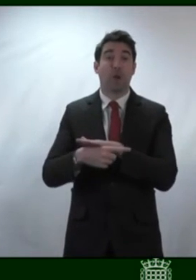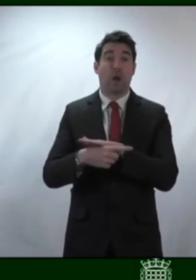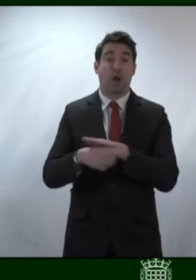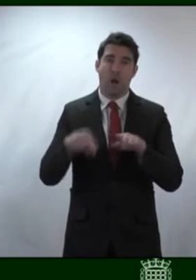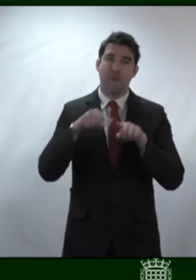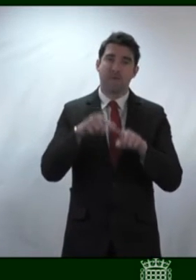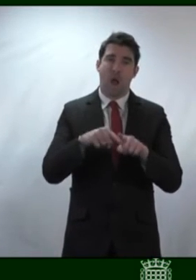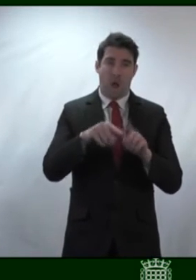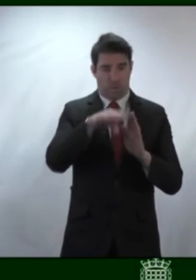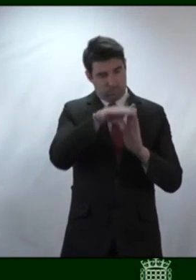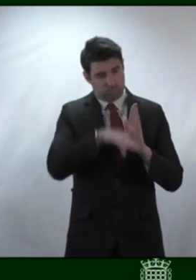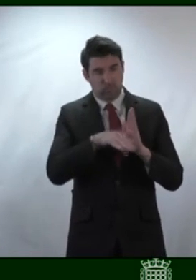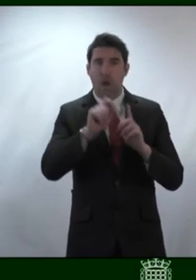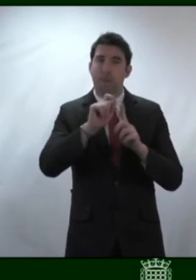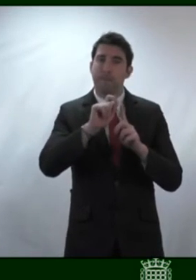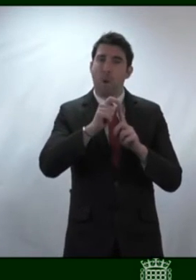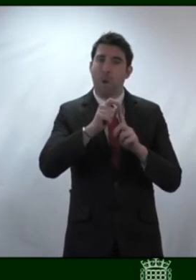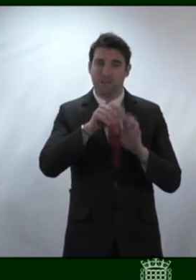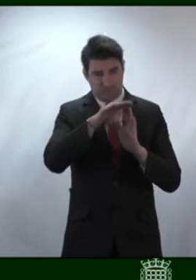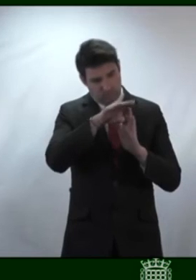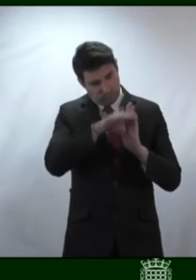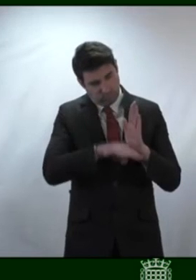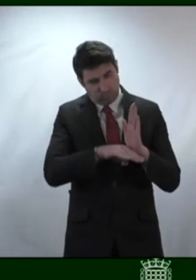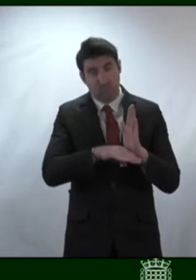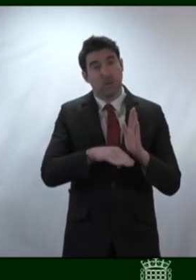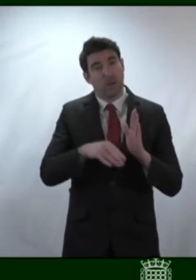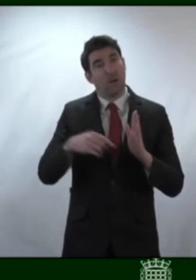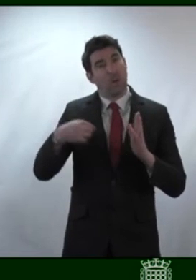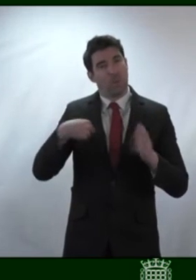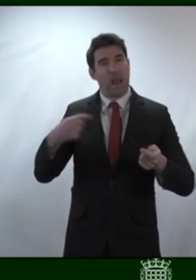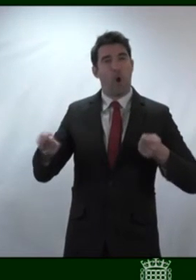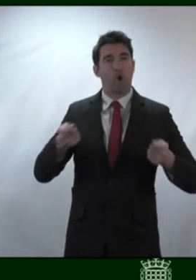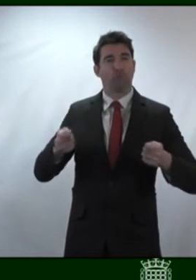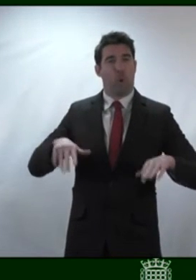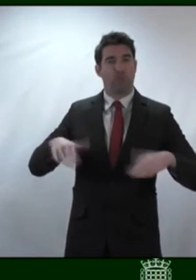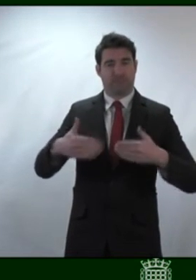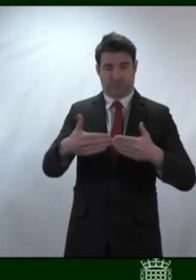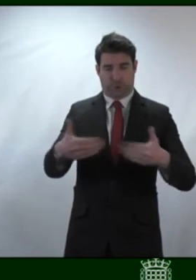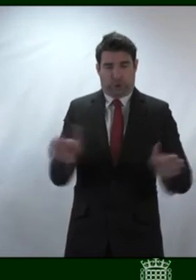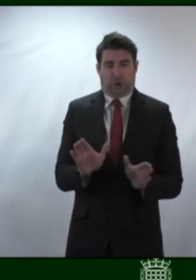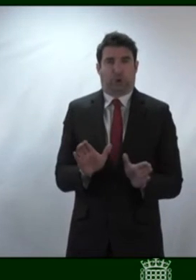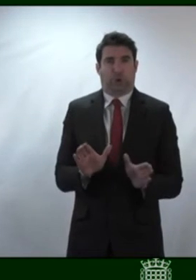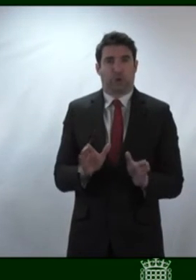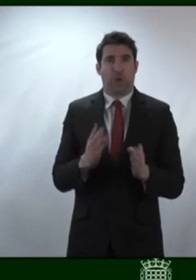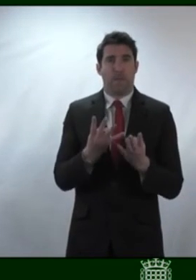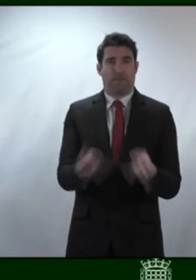ensure that—and we have already done many free trade deals—we will use the economic advantages